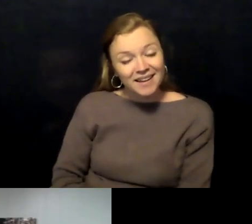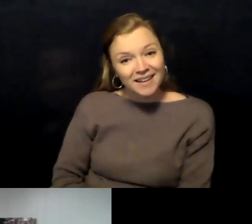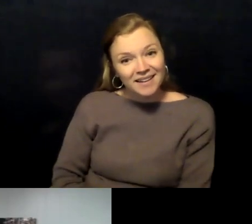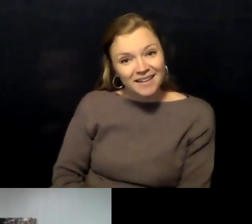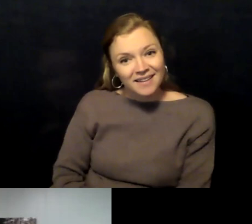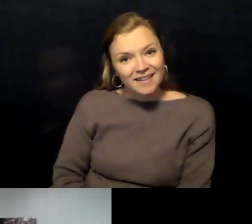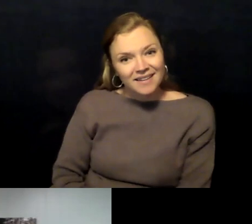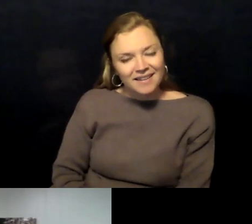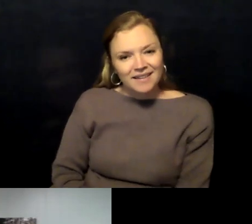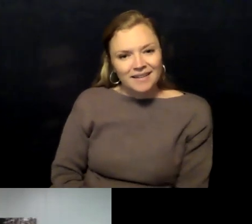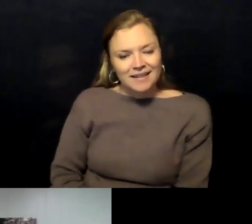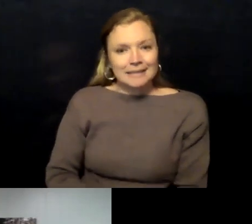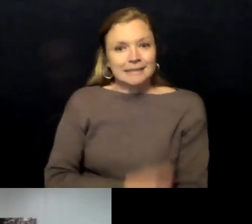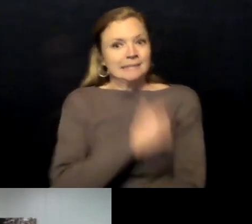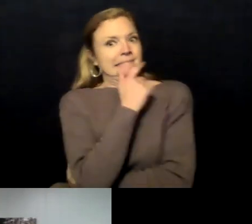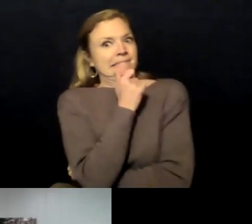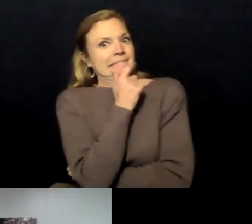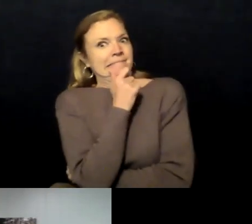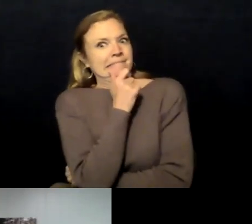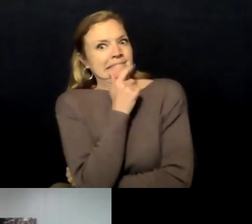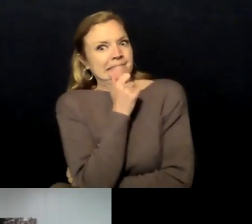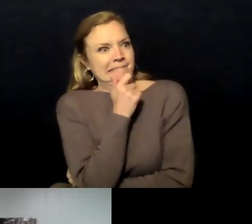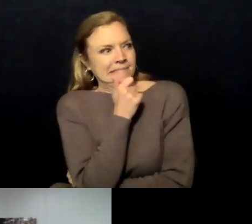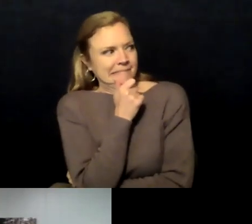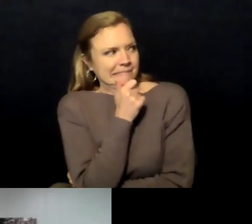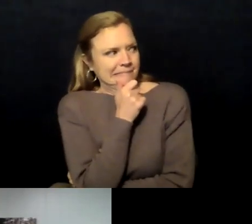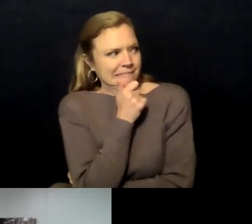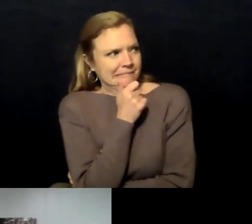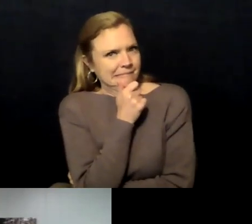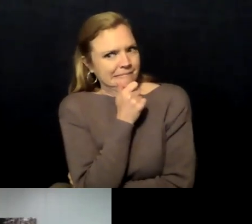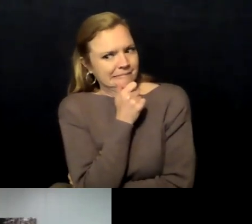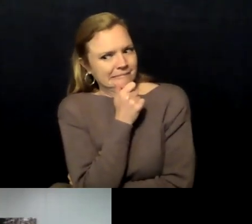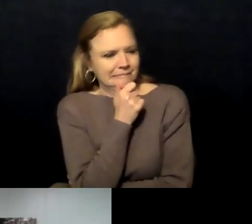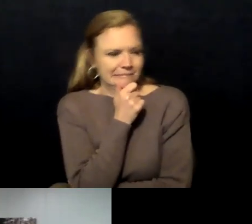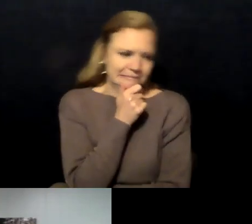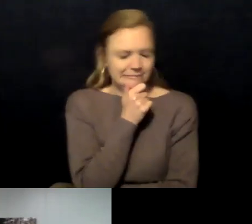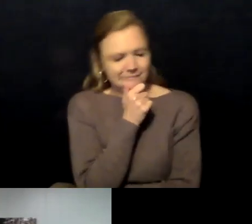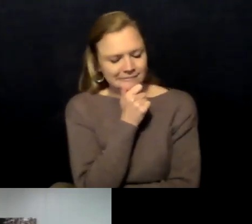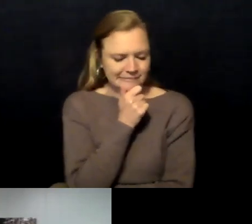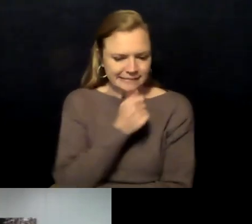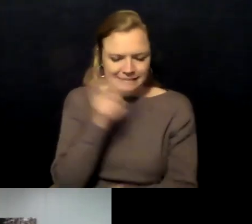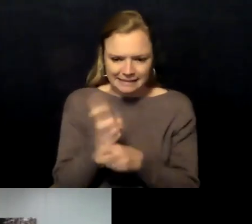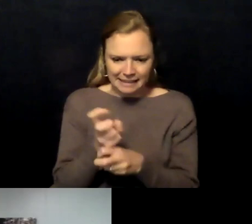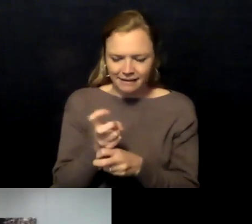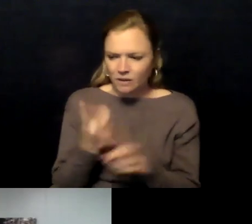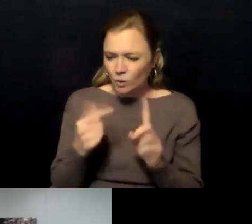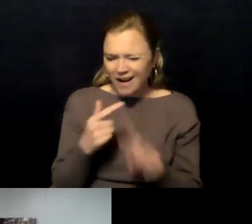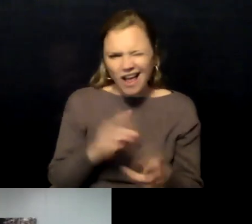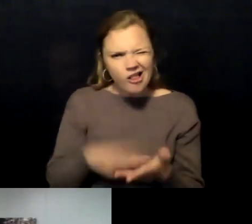[Tina] Oh boy yeah, this is tough. I feel like whenever I learn about a new